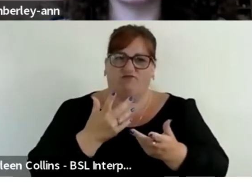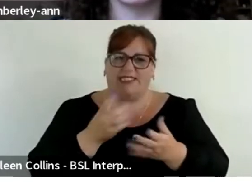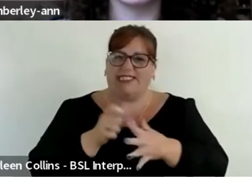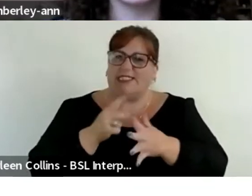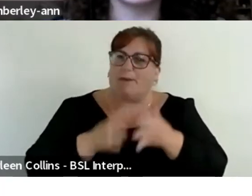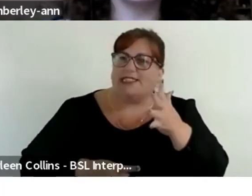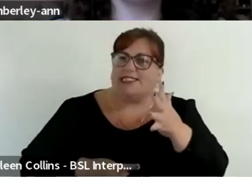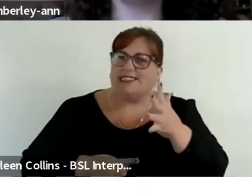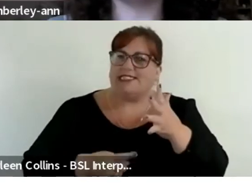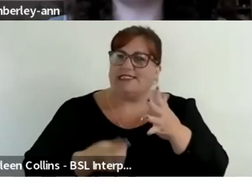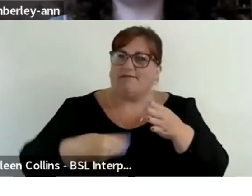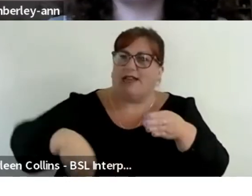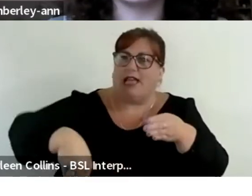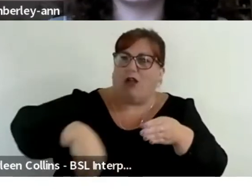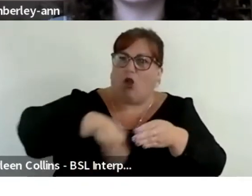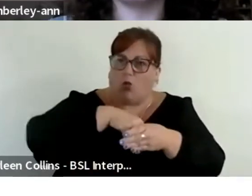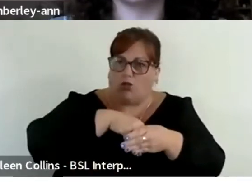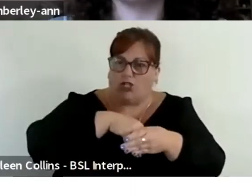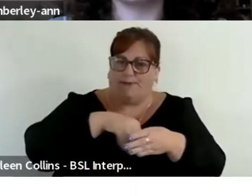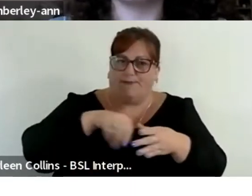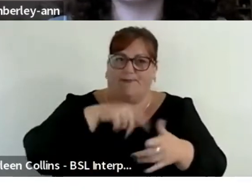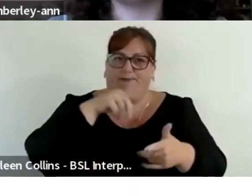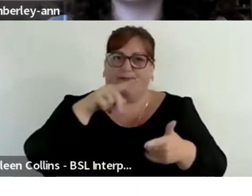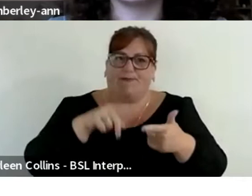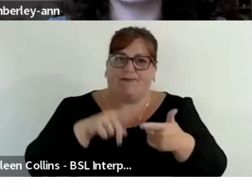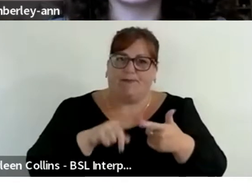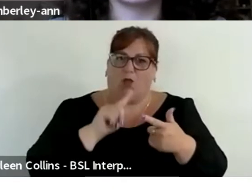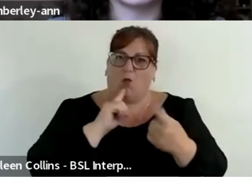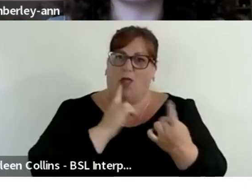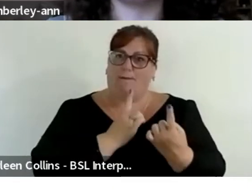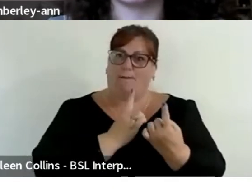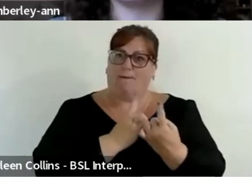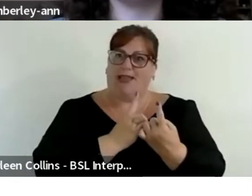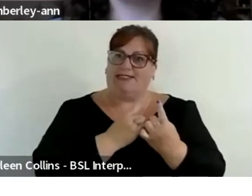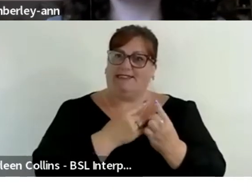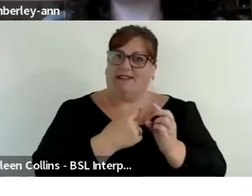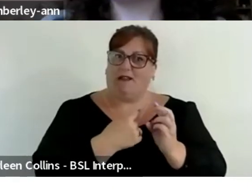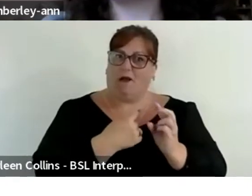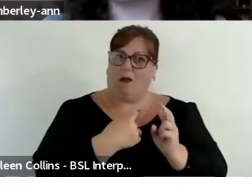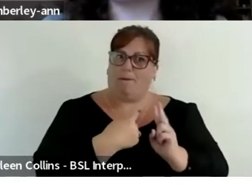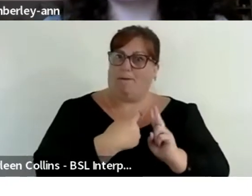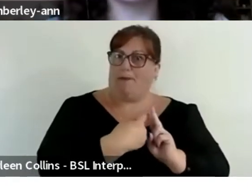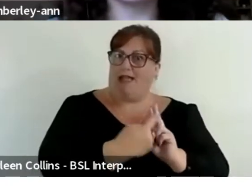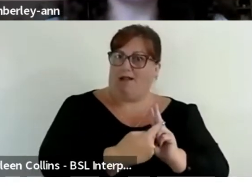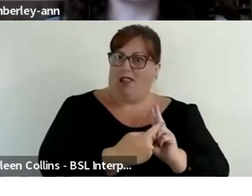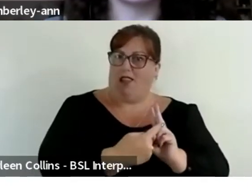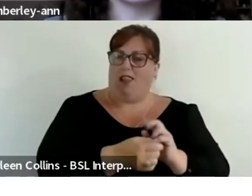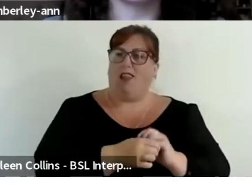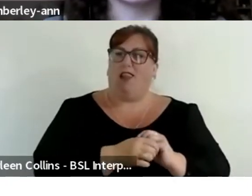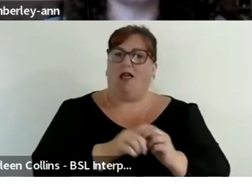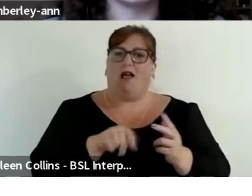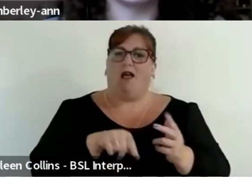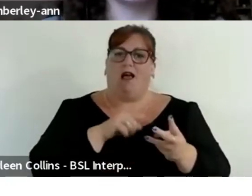panel discussion and then there will be an opportunity for audience Q&A at the end. If we could go on to the next slide, please.